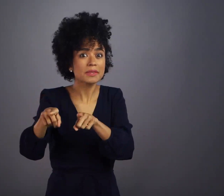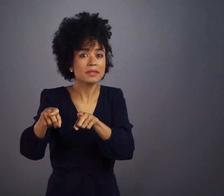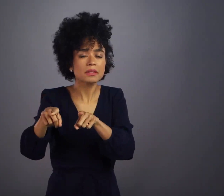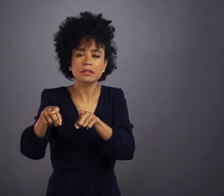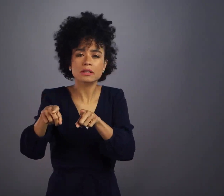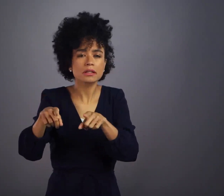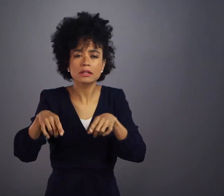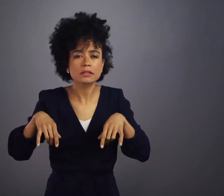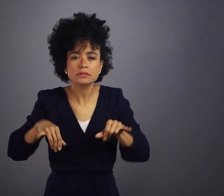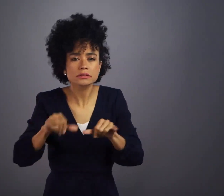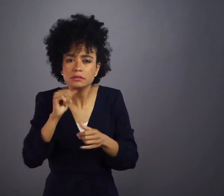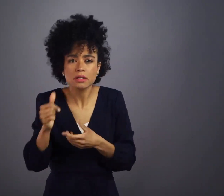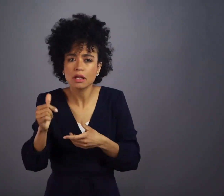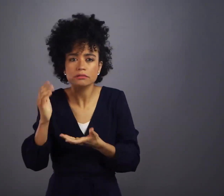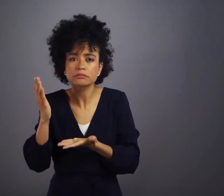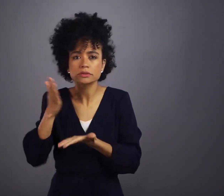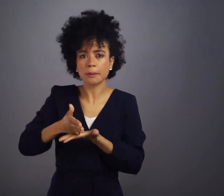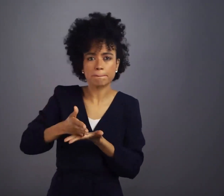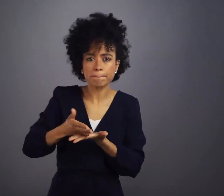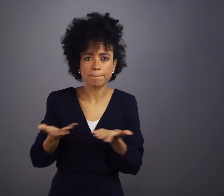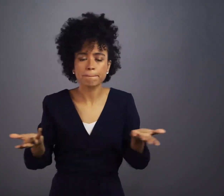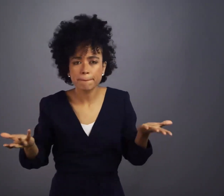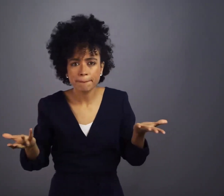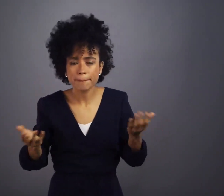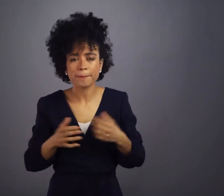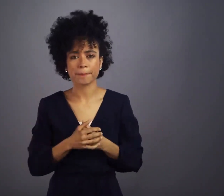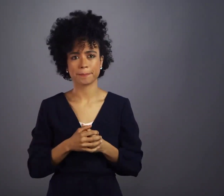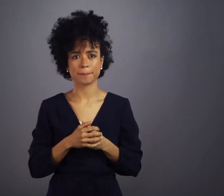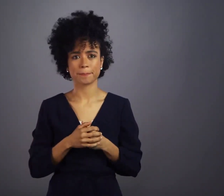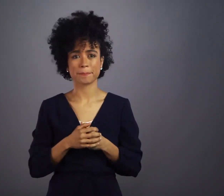that this time we shall handle ourselves like other people.